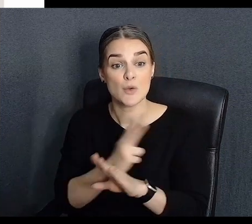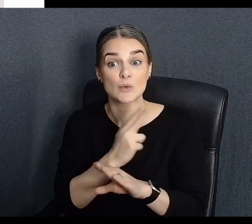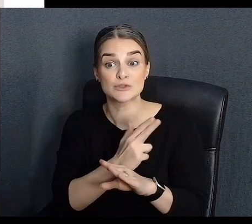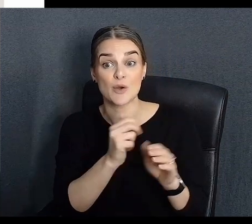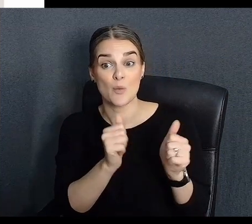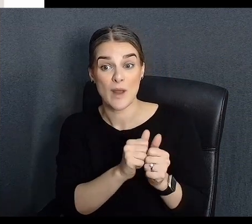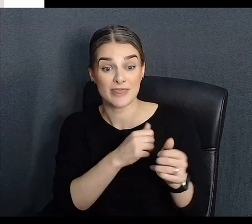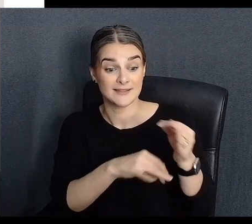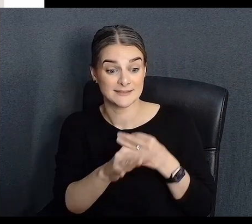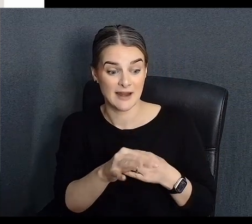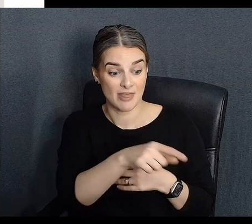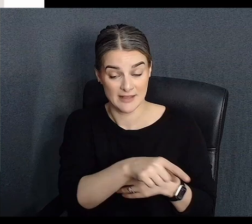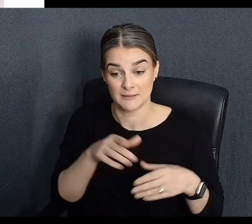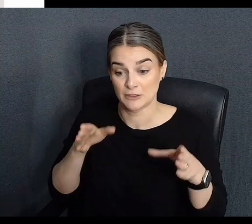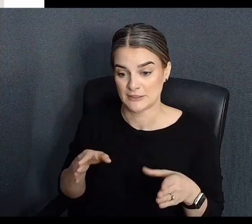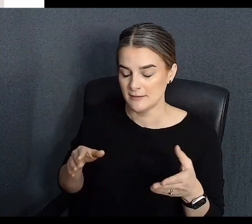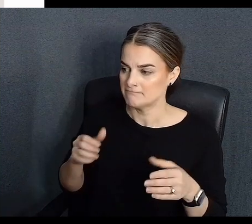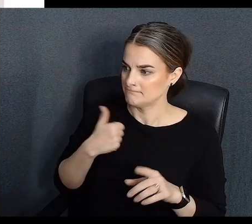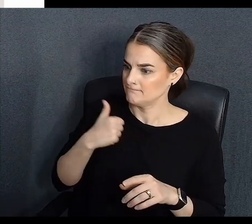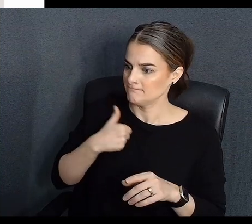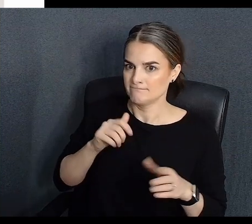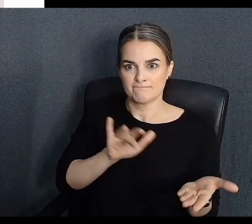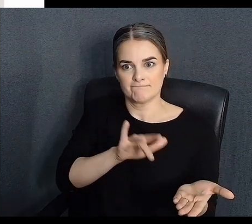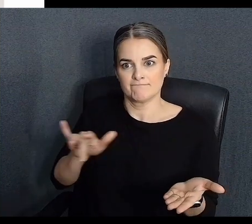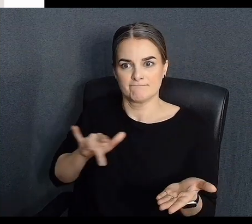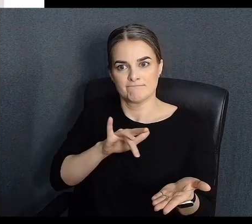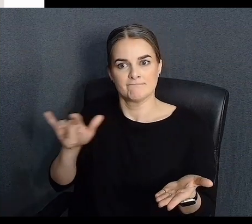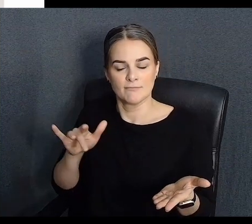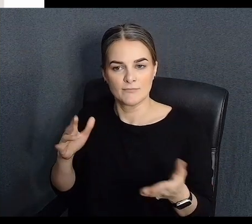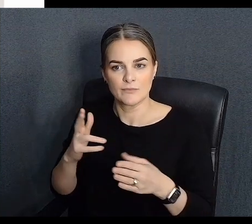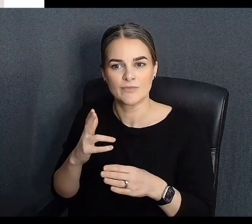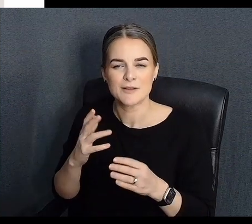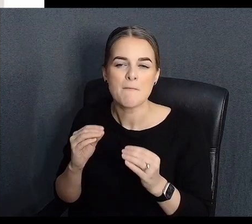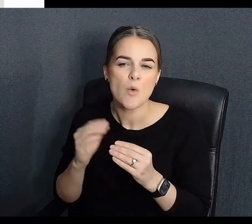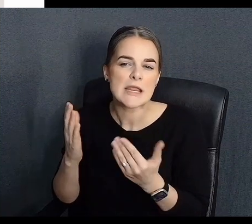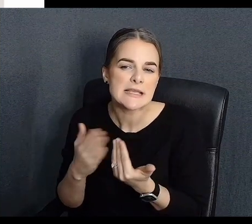that can be a lot easier to introduce, and give it a fair chance.